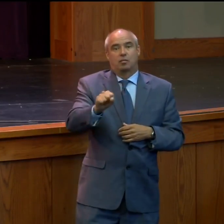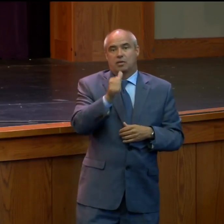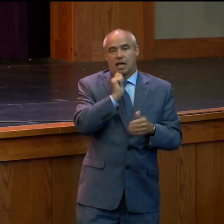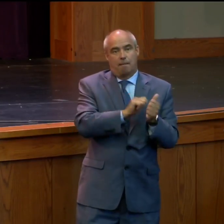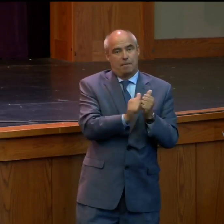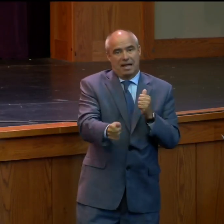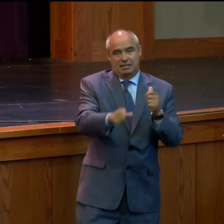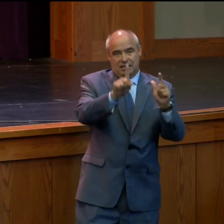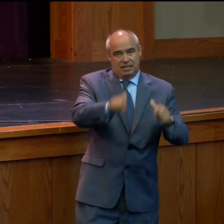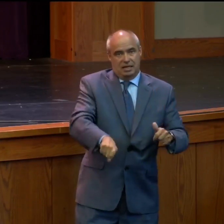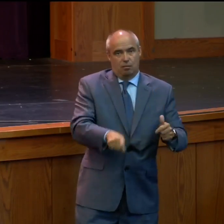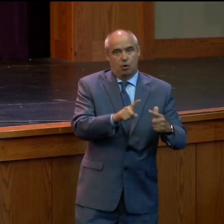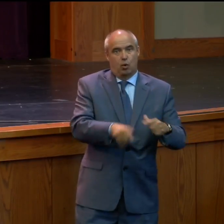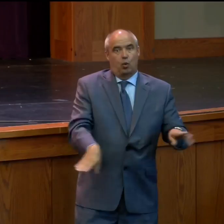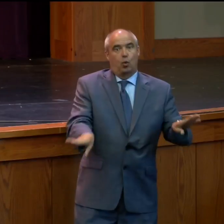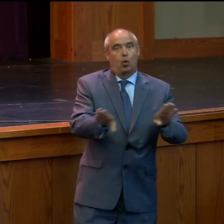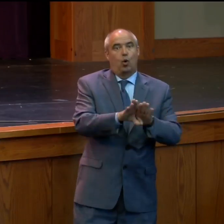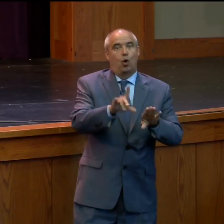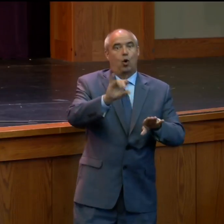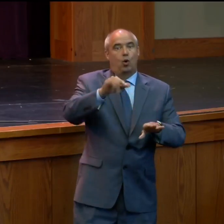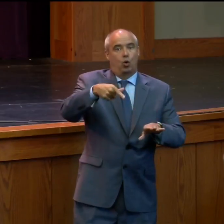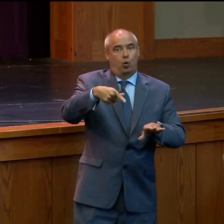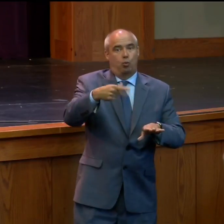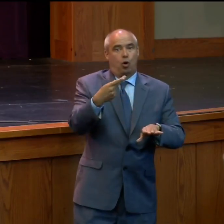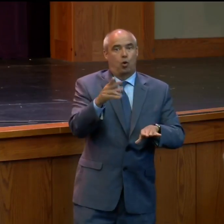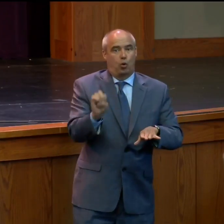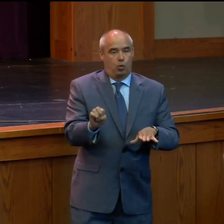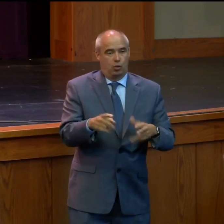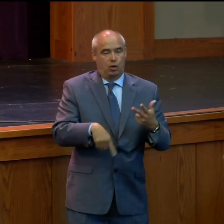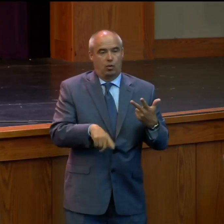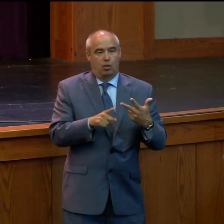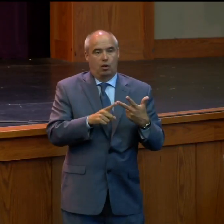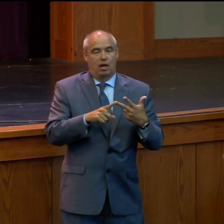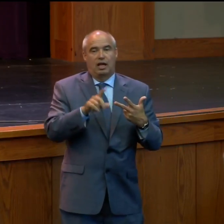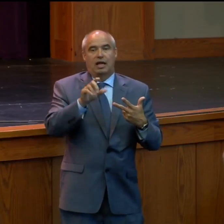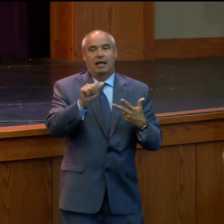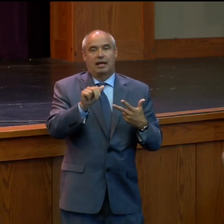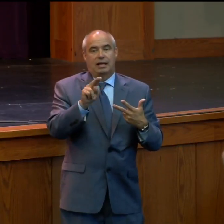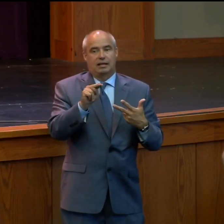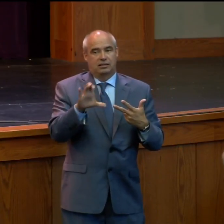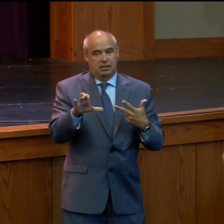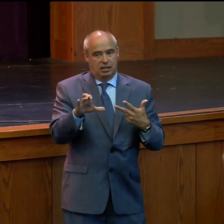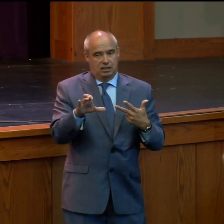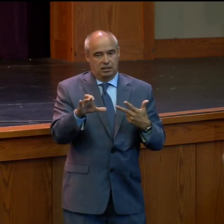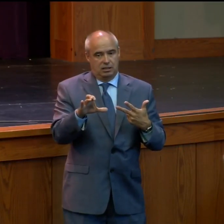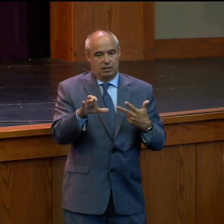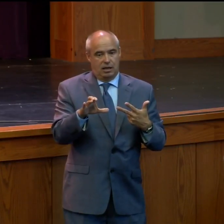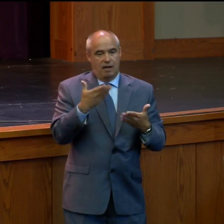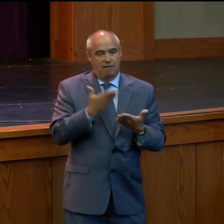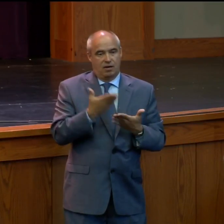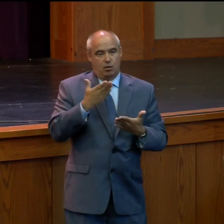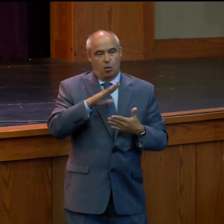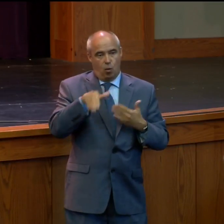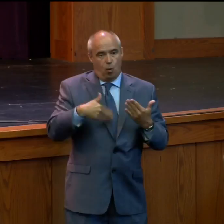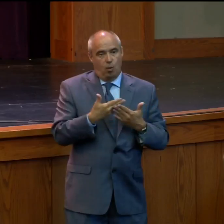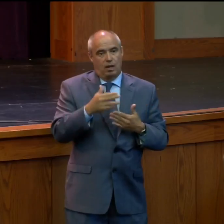CLOSE THIS LOOPHOLE. THE THIRD FLAG INVOLVES ANC'S AFTER EVIDENCED BY ALL OF ANC'S